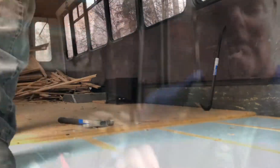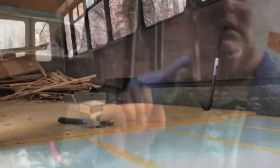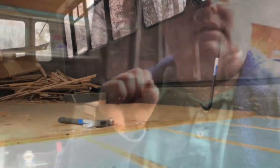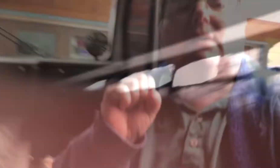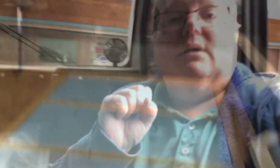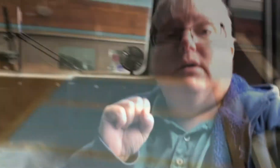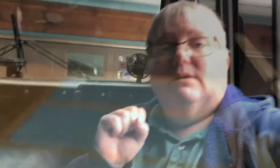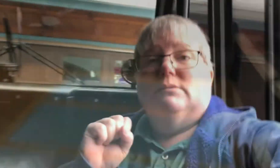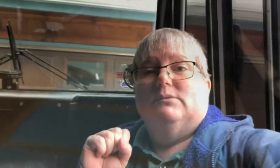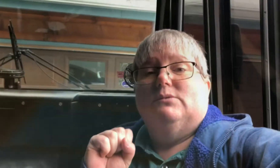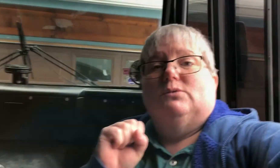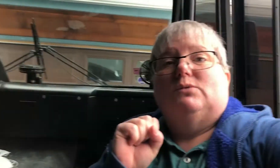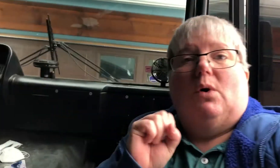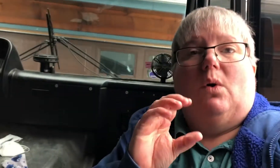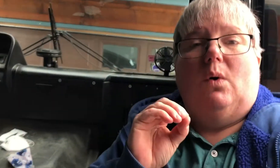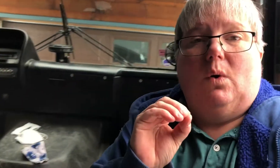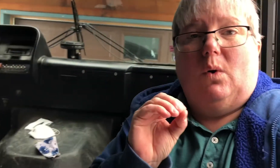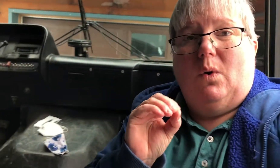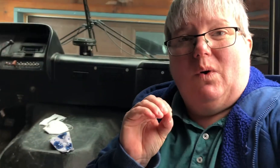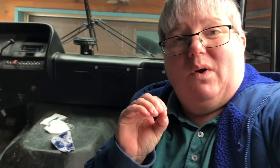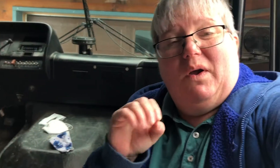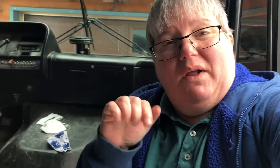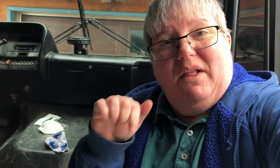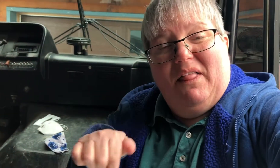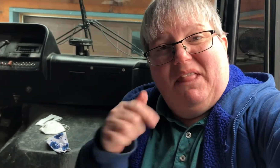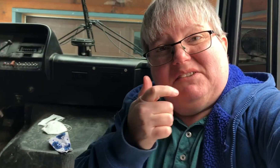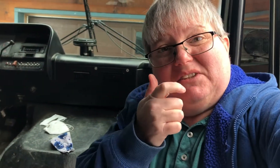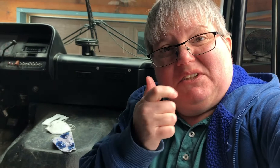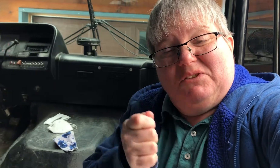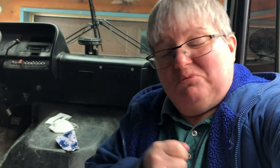So, this is interesting.